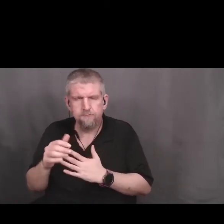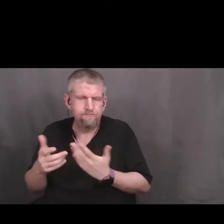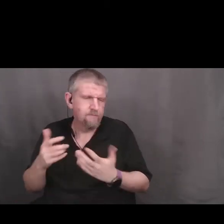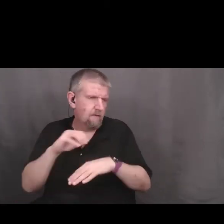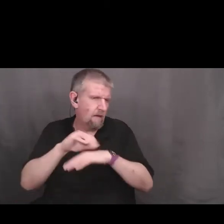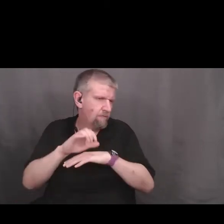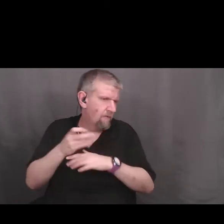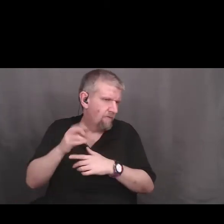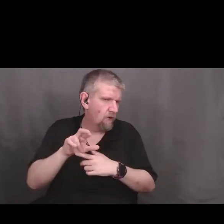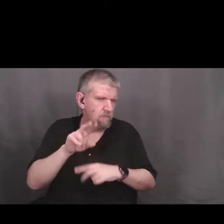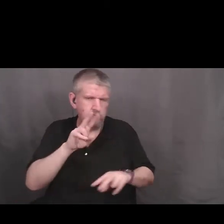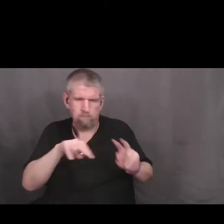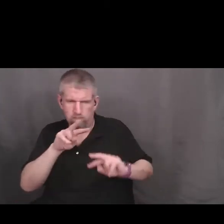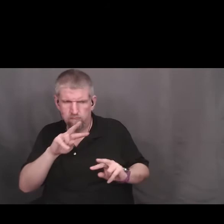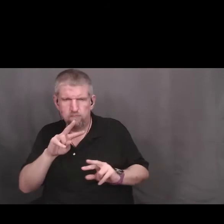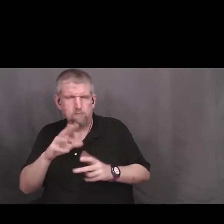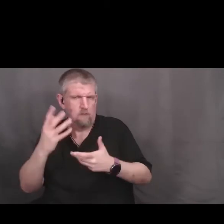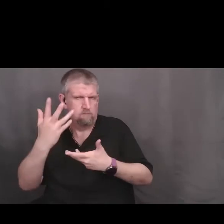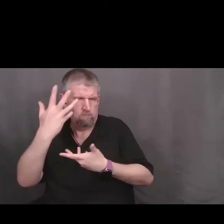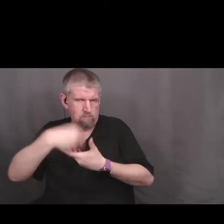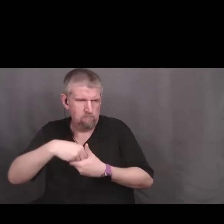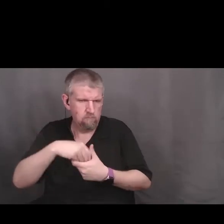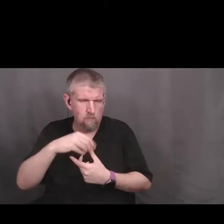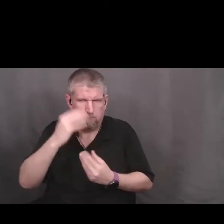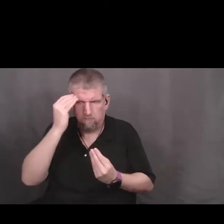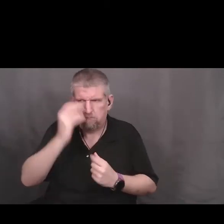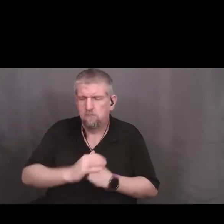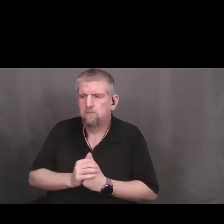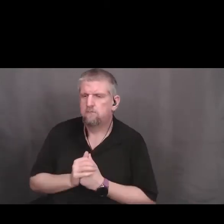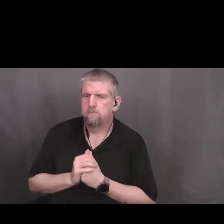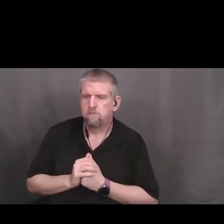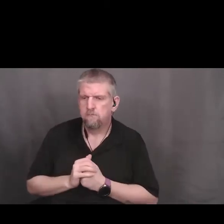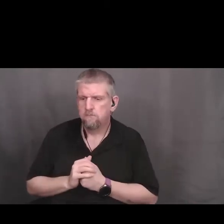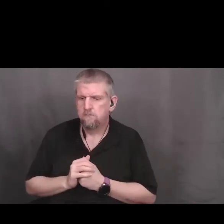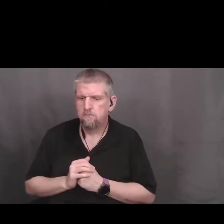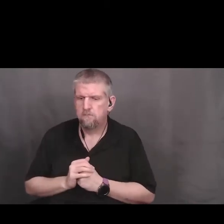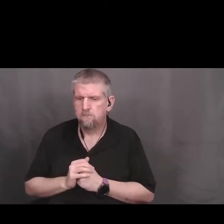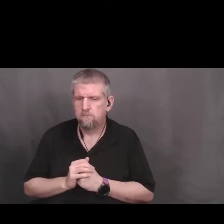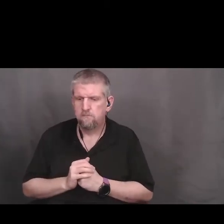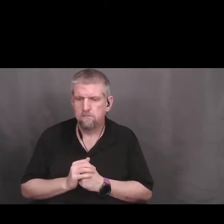are also very important. And then also they're supposed to,